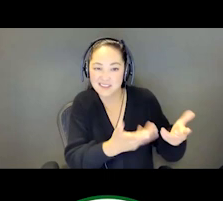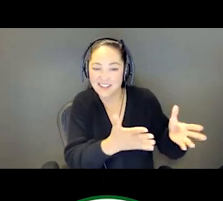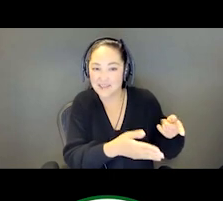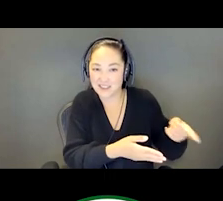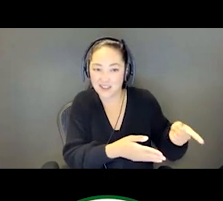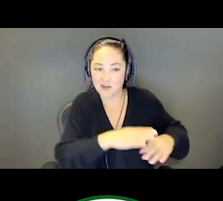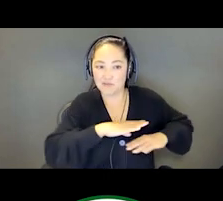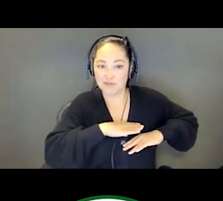need.